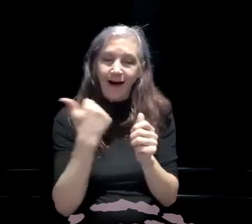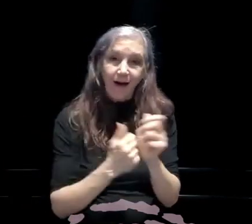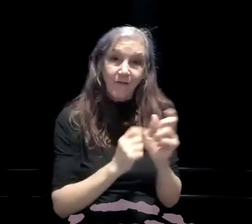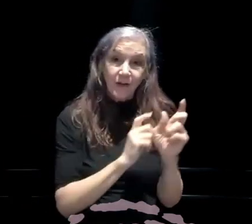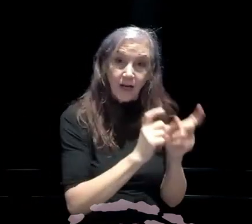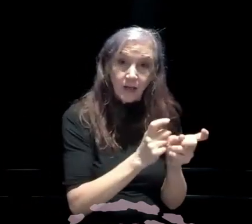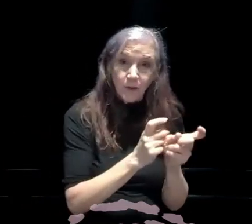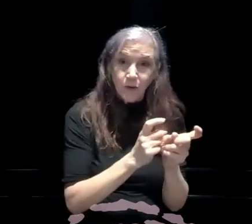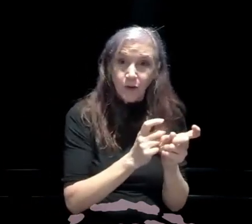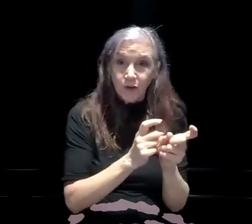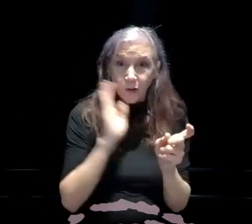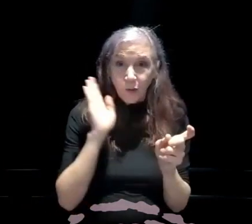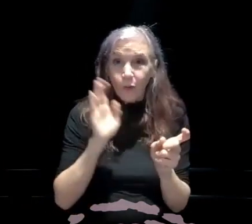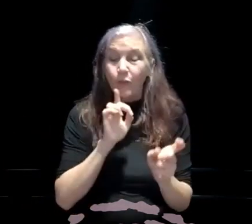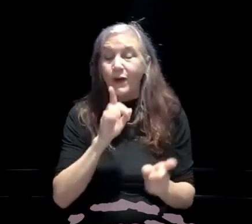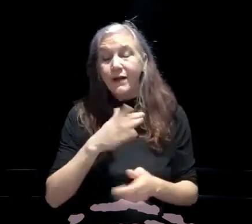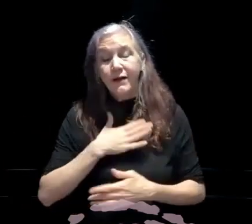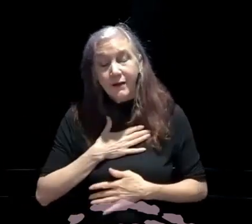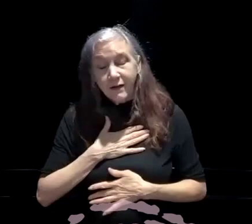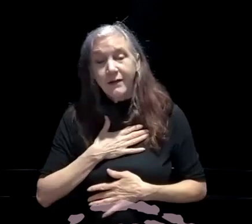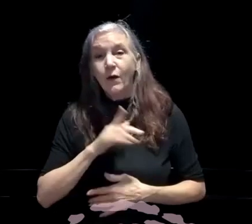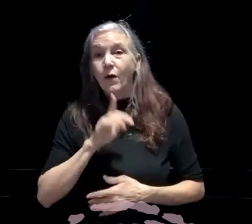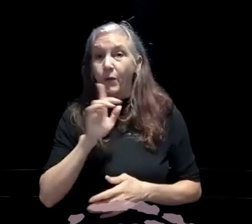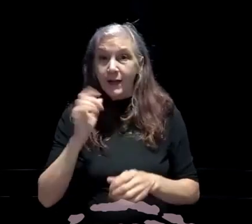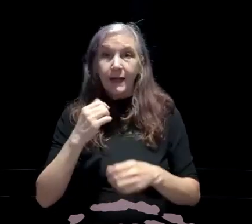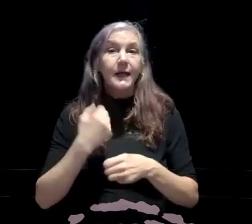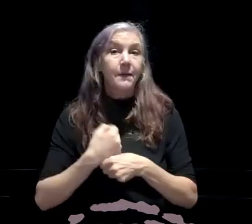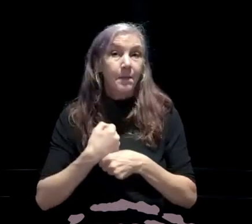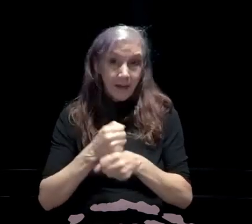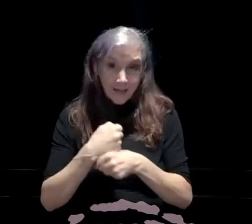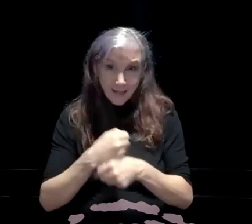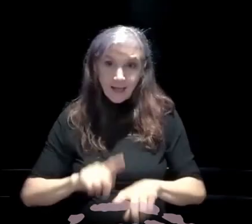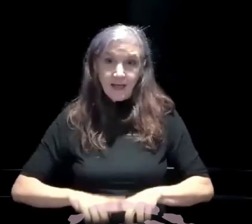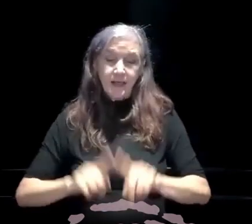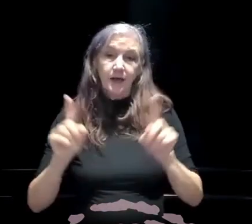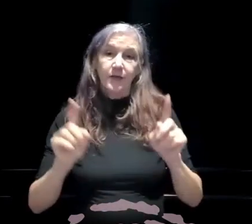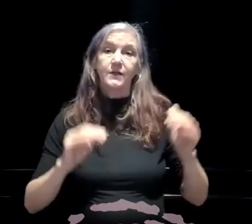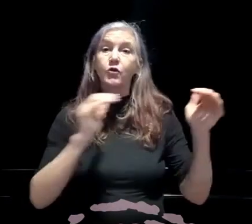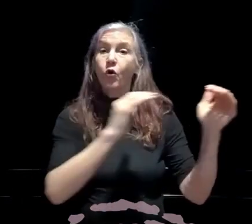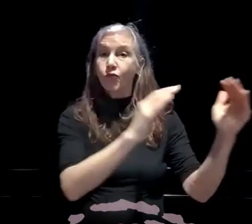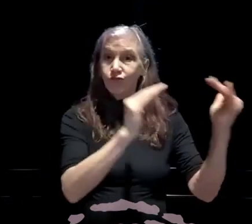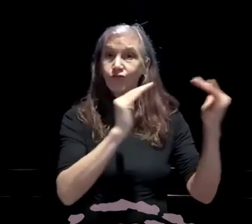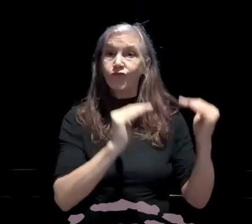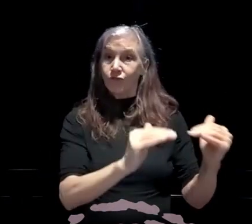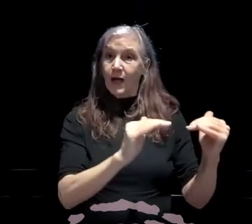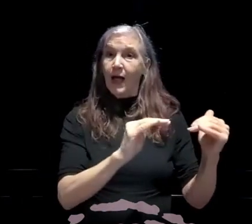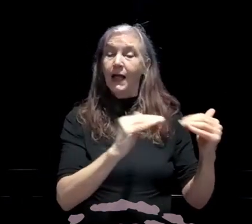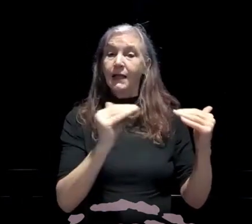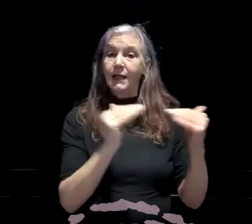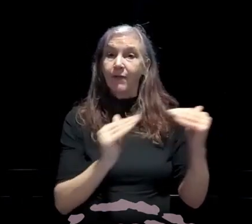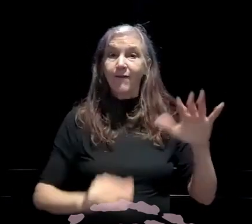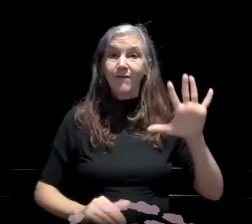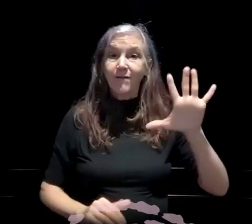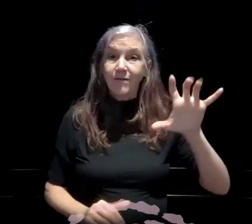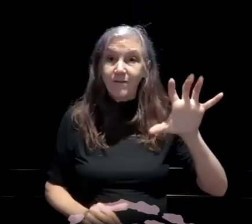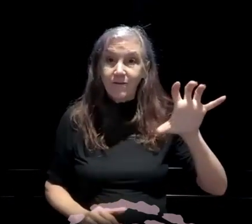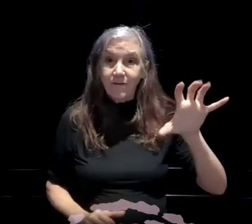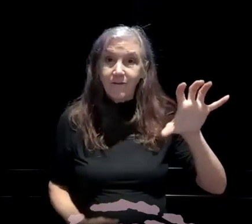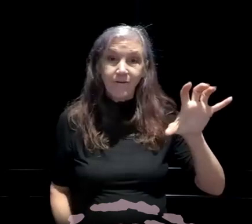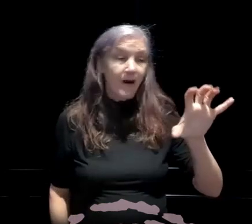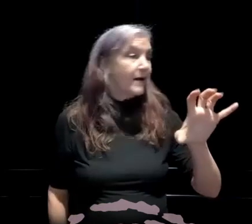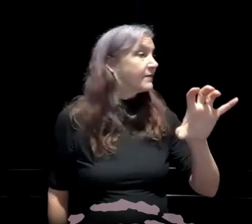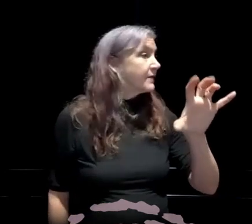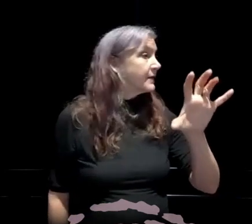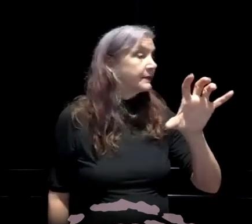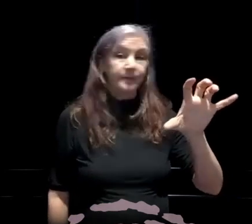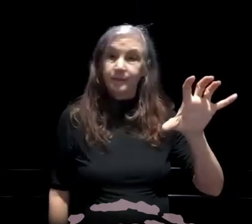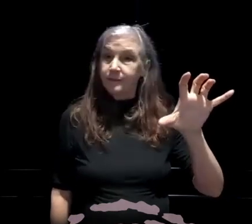So every contribution here tonight is truly making a difference. So moving on to our next giving level, which is going to be $500.